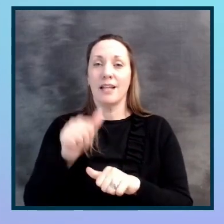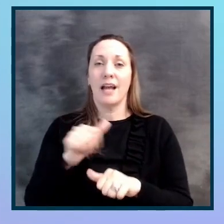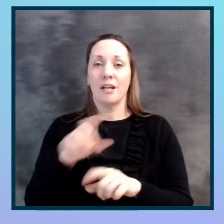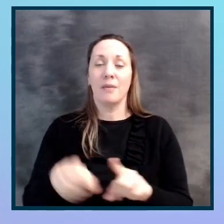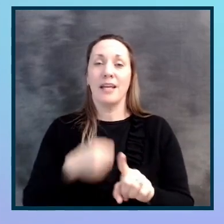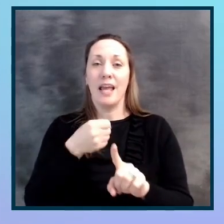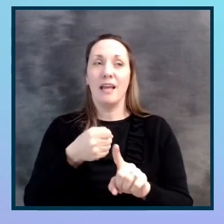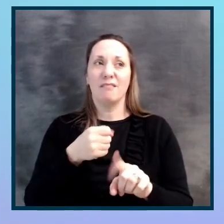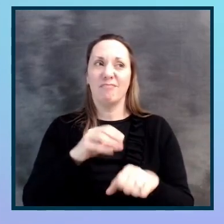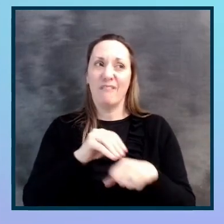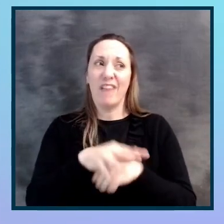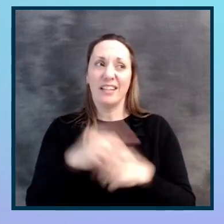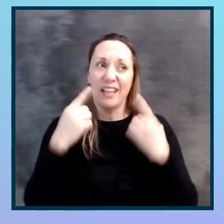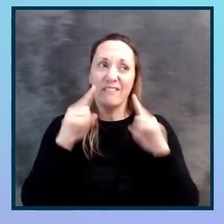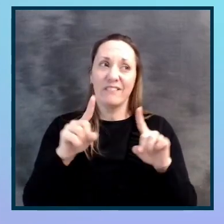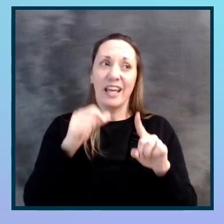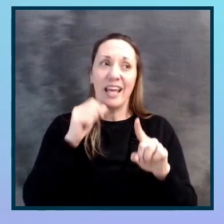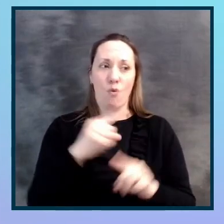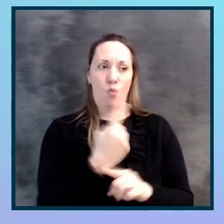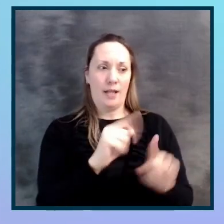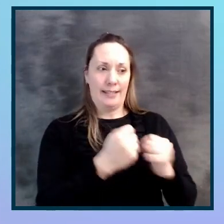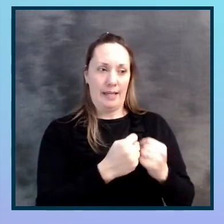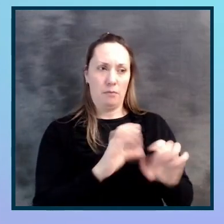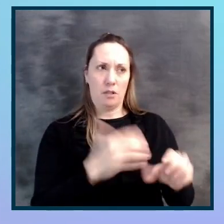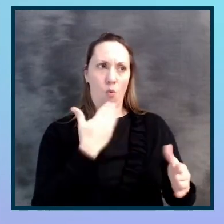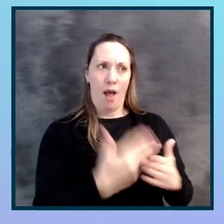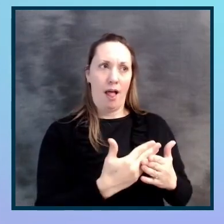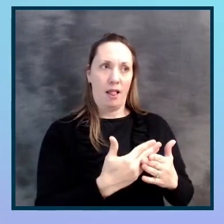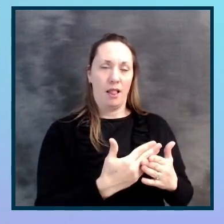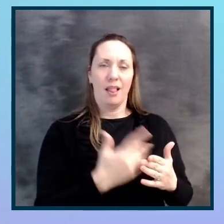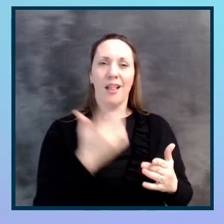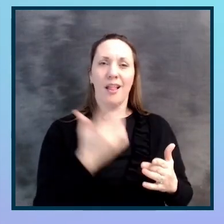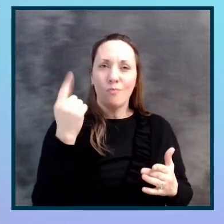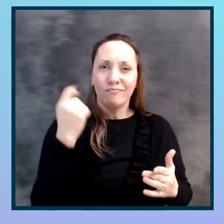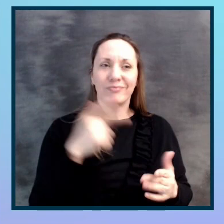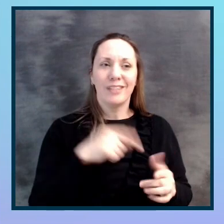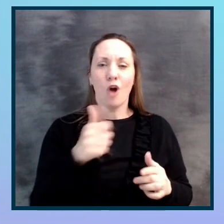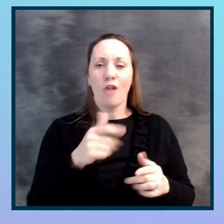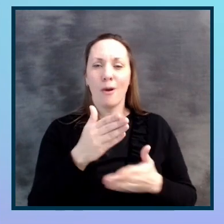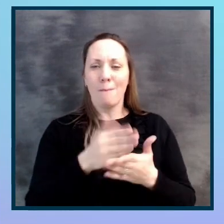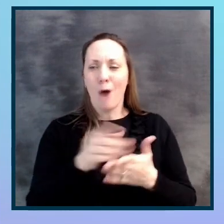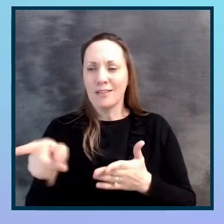ff a single team does it really well, because there's gonna be other parts of the product that don't work as well